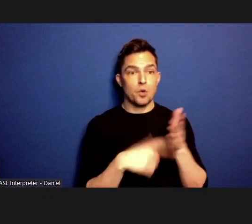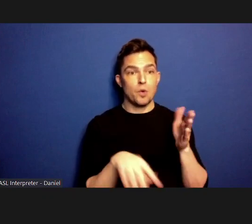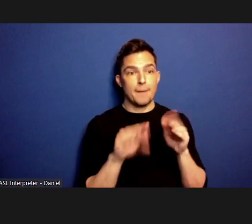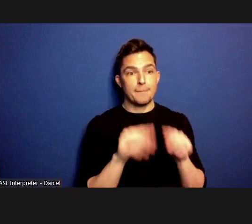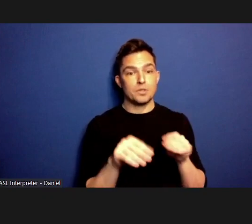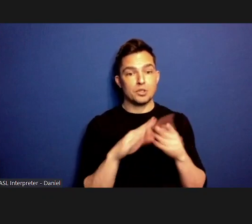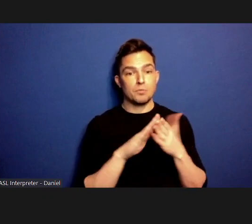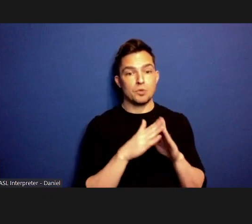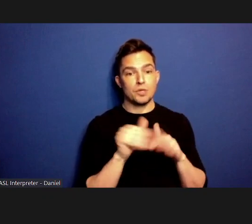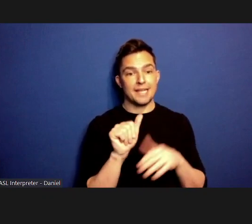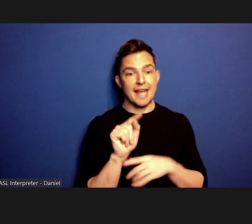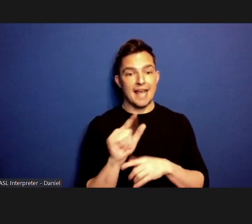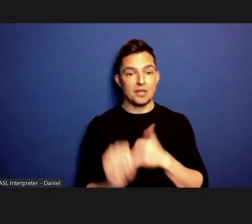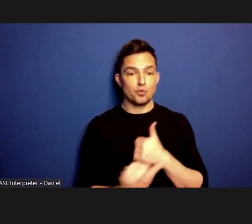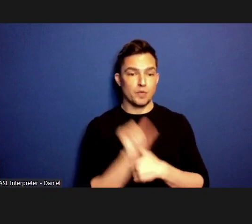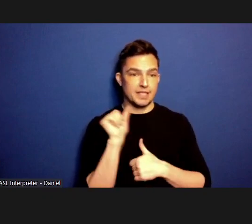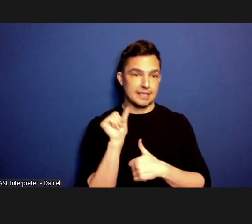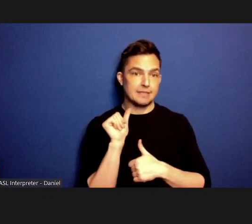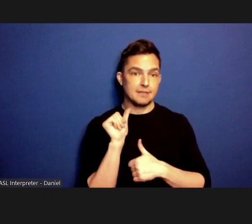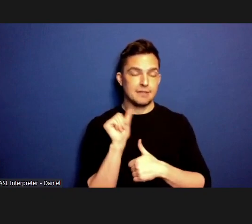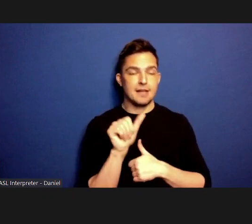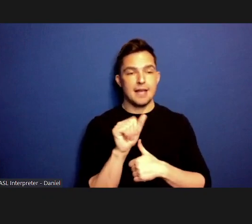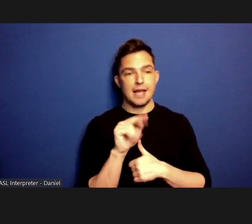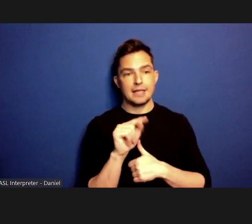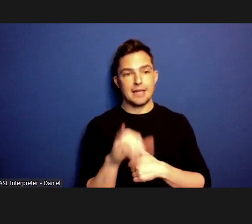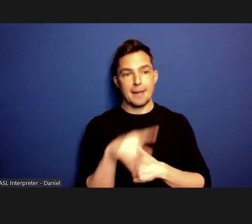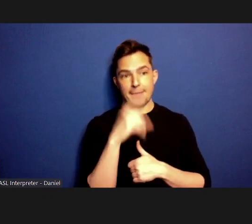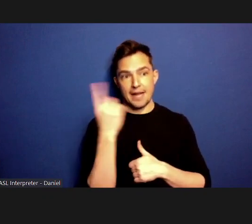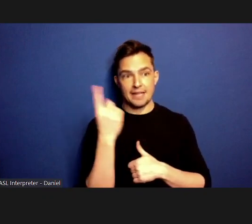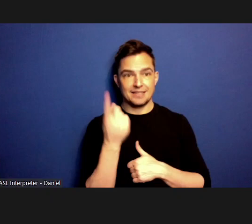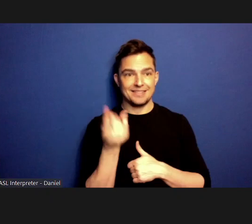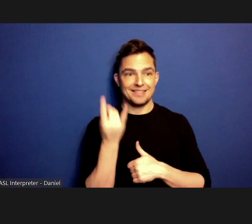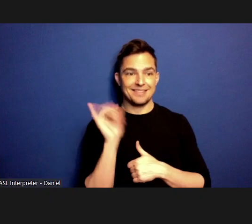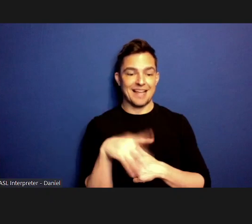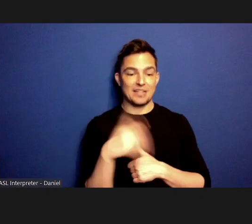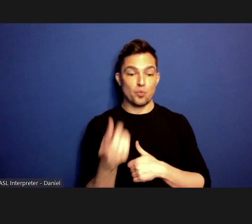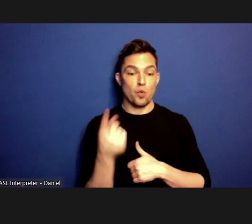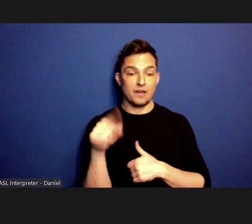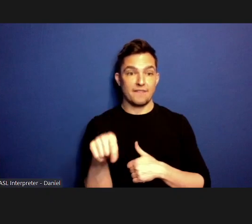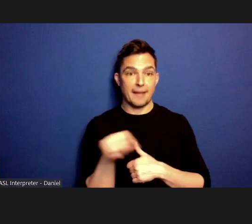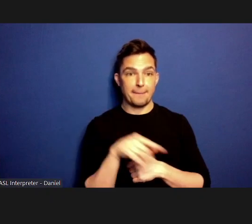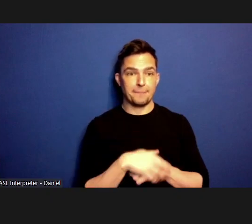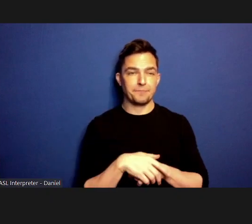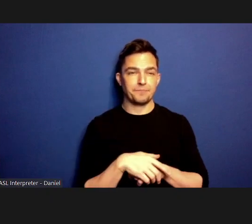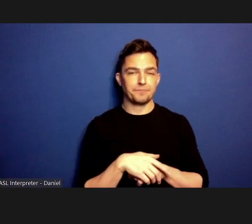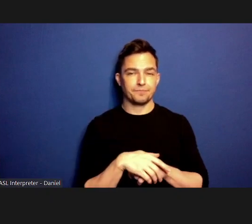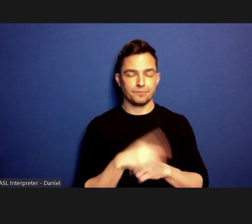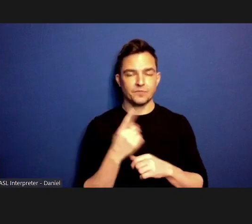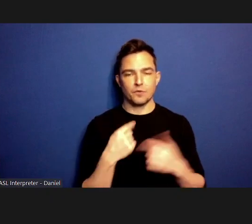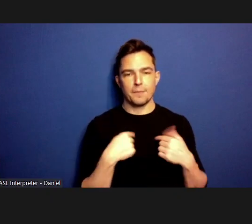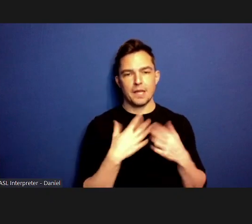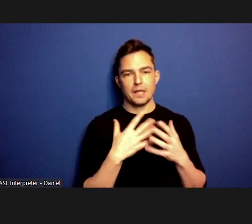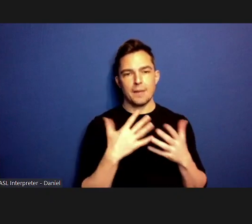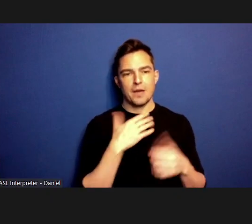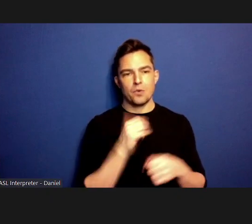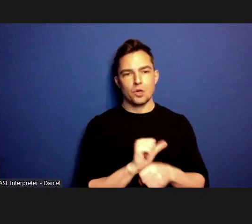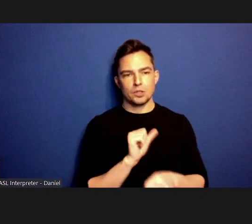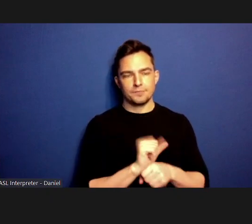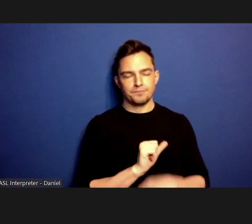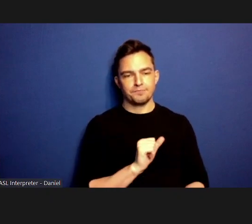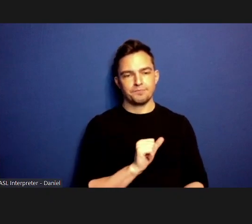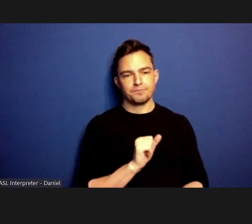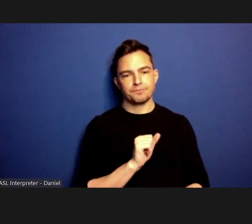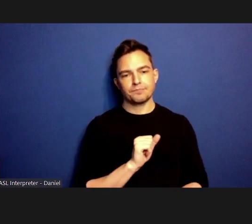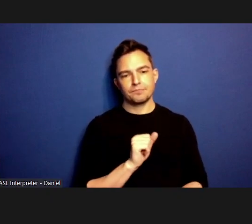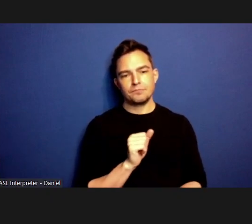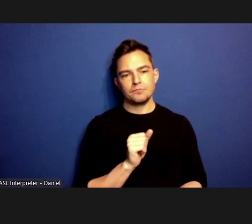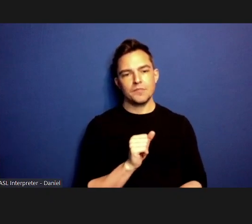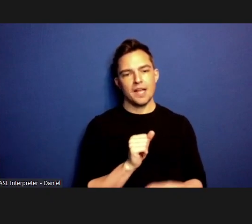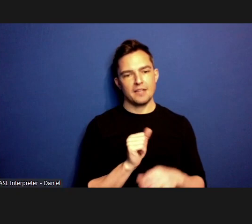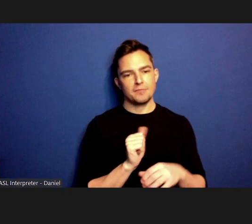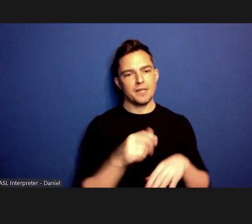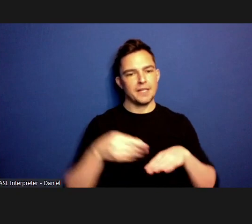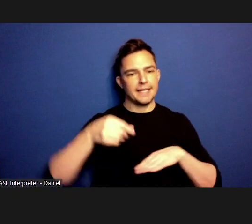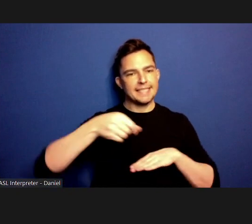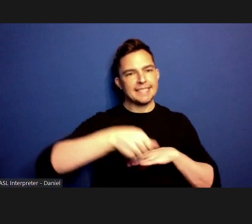and anti-blackness being one of them. So for me, a lot of my work has been seeded in really